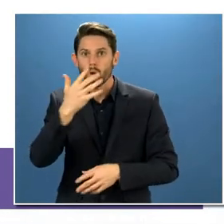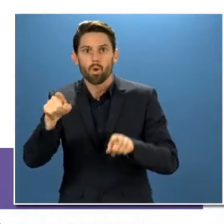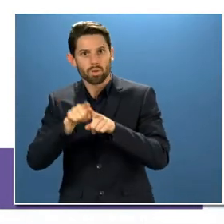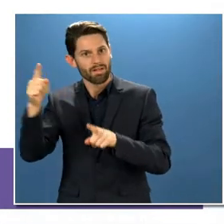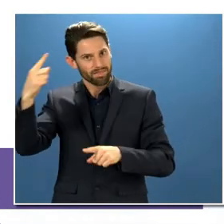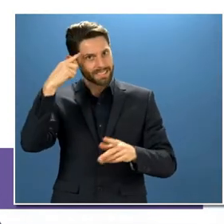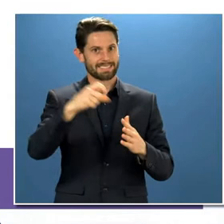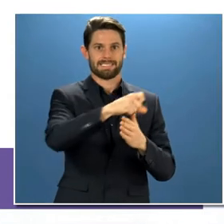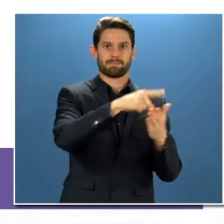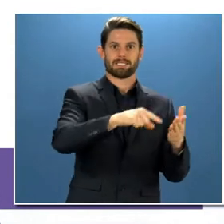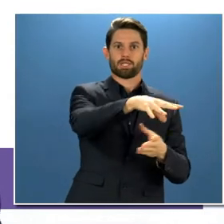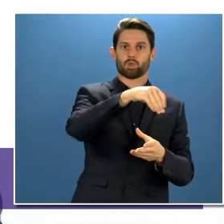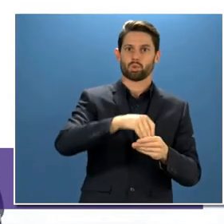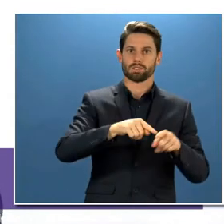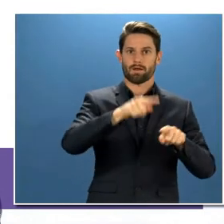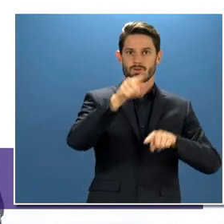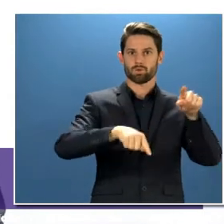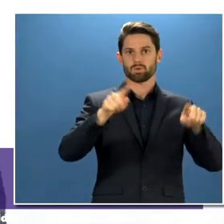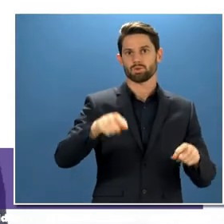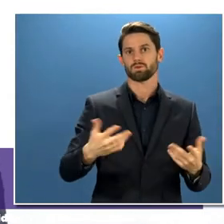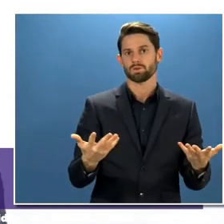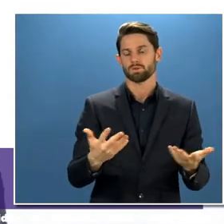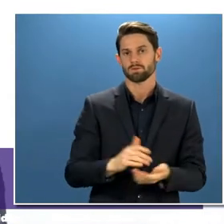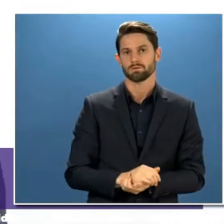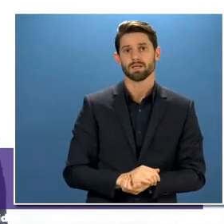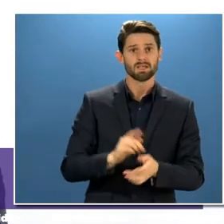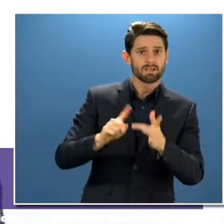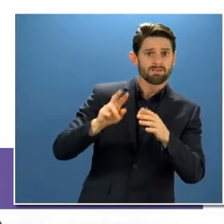And when organisations talk about things like sustainable development goals, and